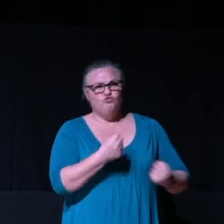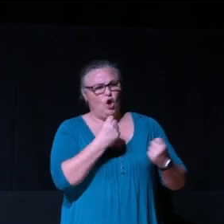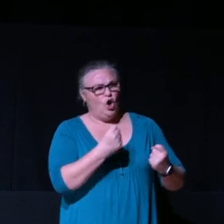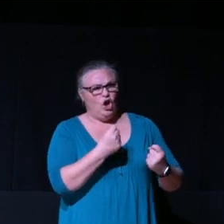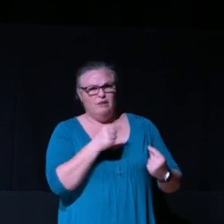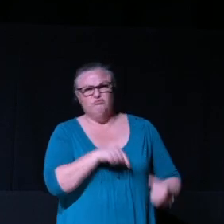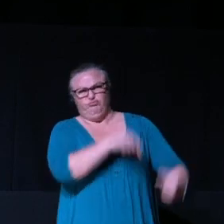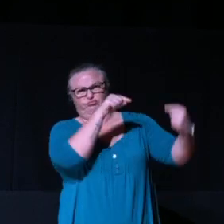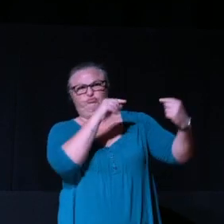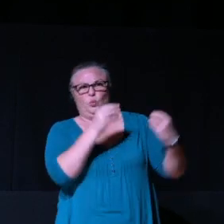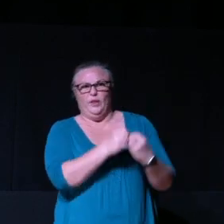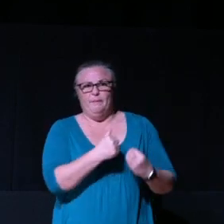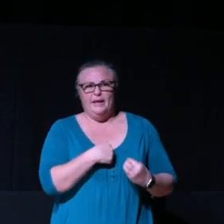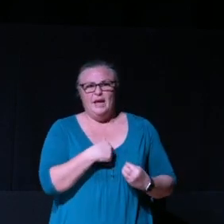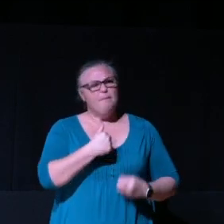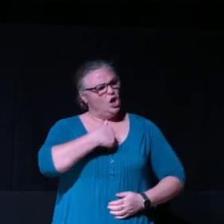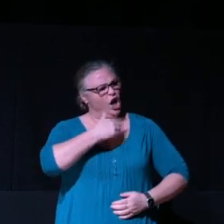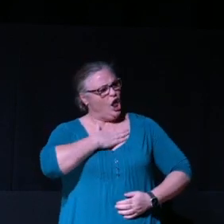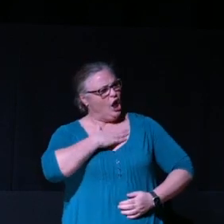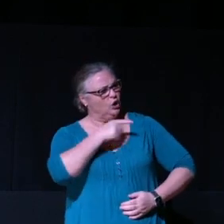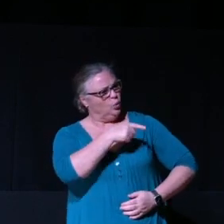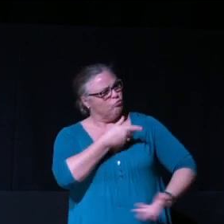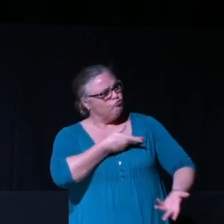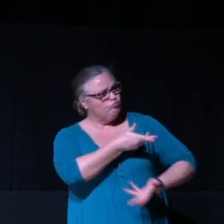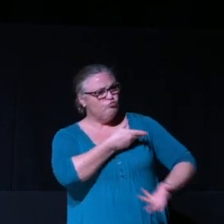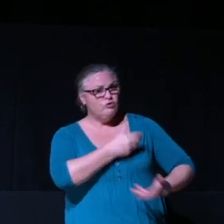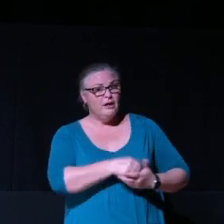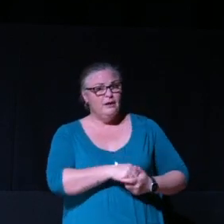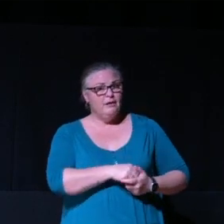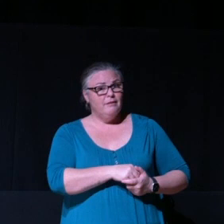I was like, ah, this woman probably doesn't very have probably doesn't